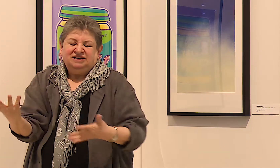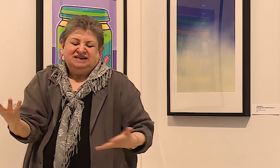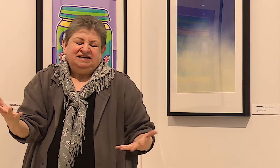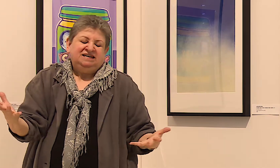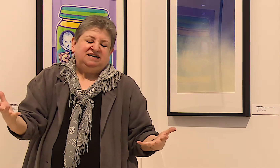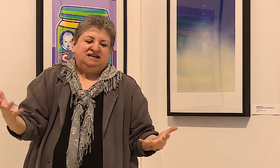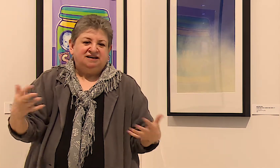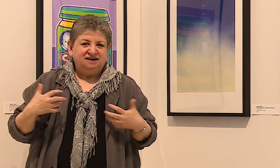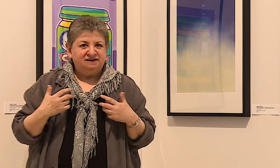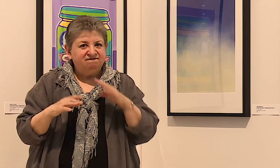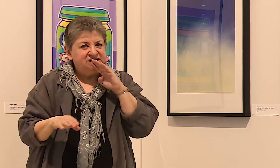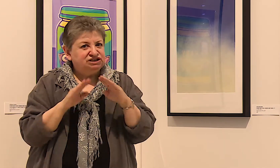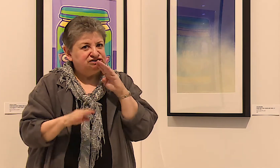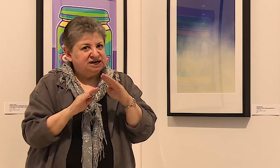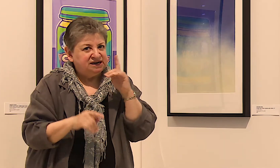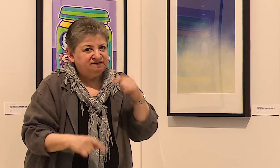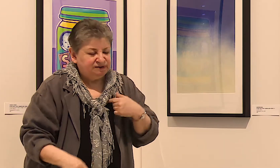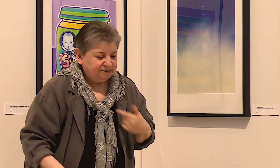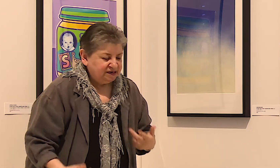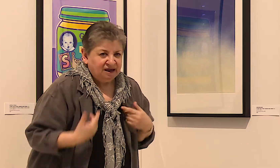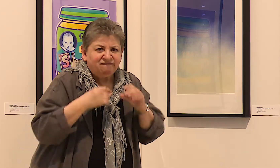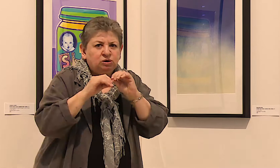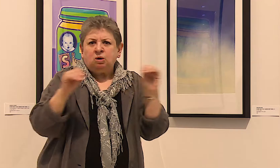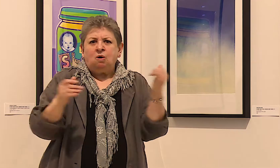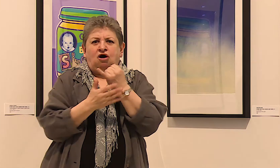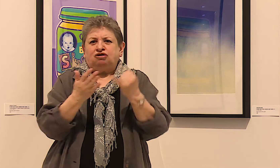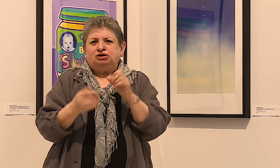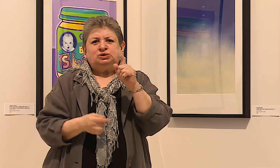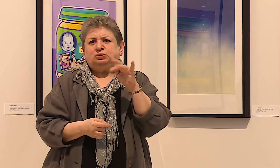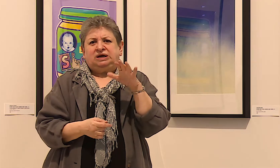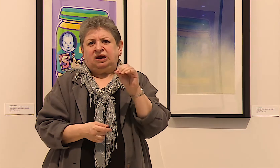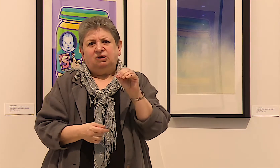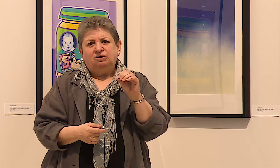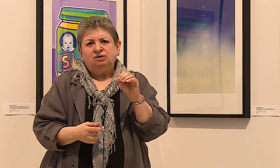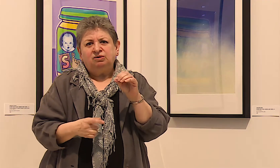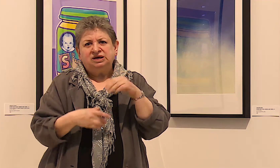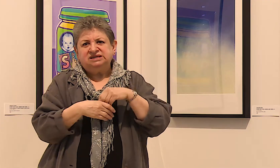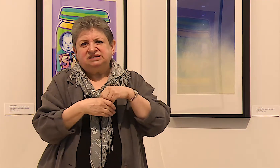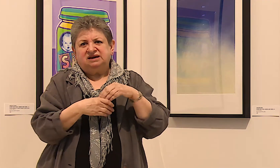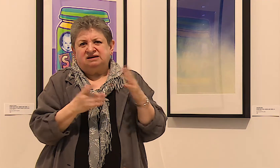paint-side down. This was very frustrating work for me.